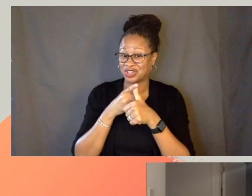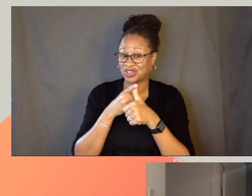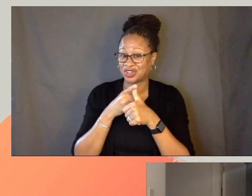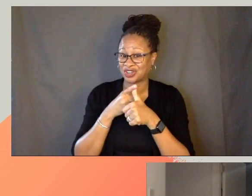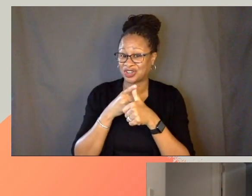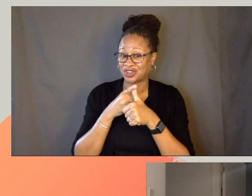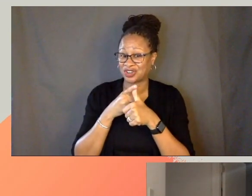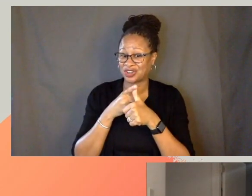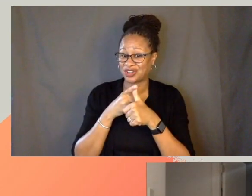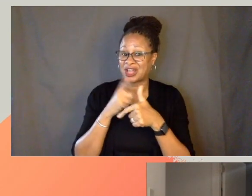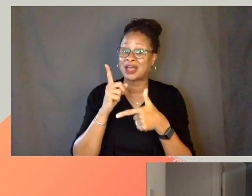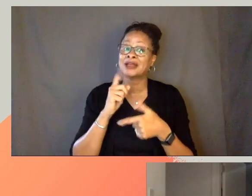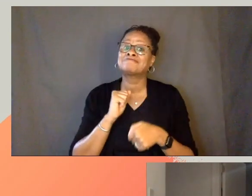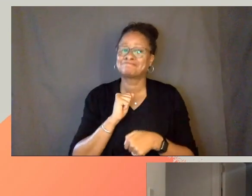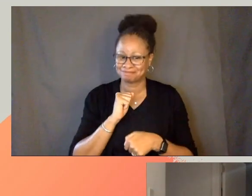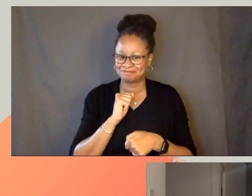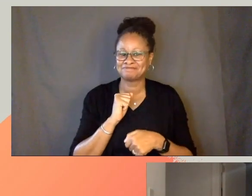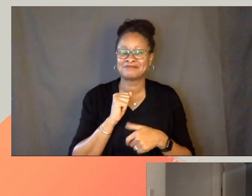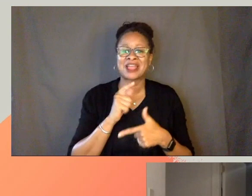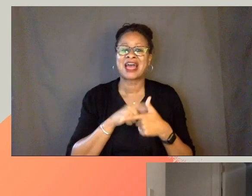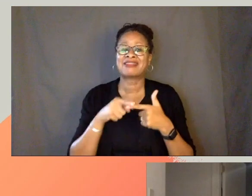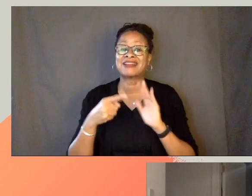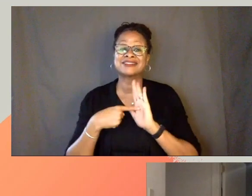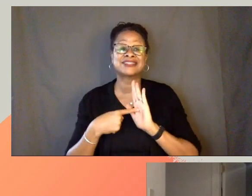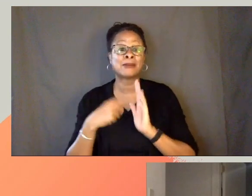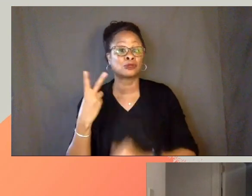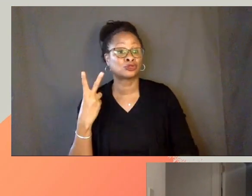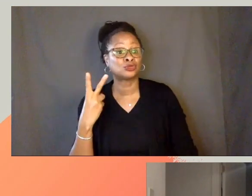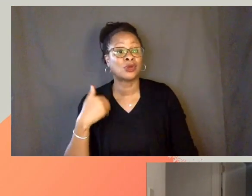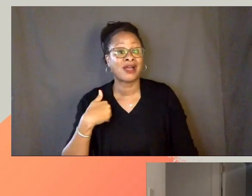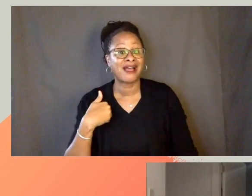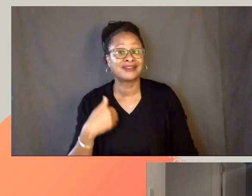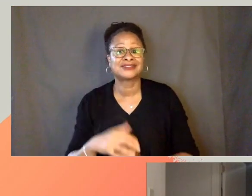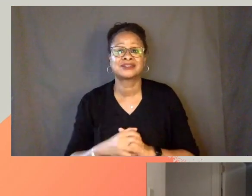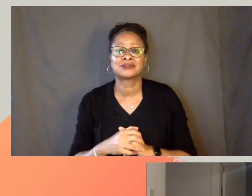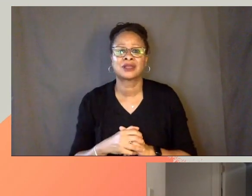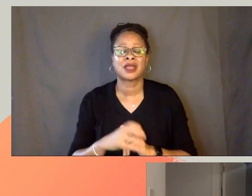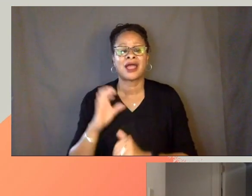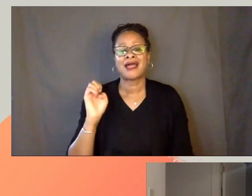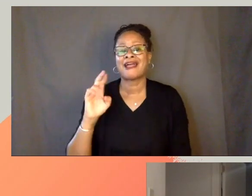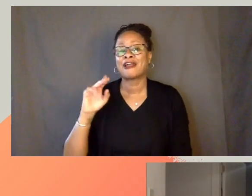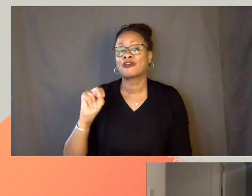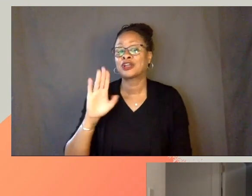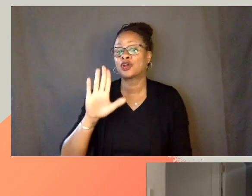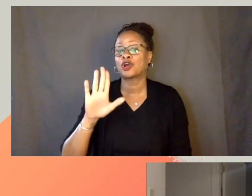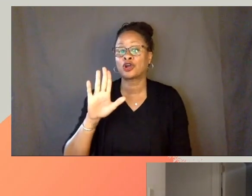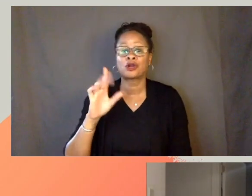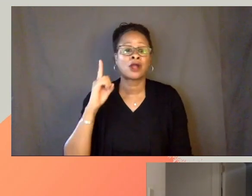And then sample two just has Erin's audio description.